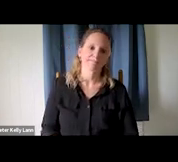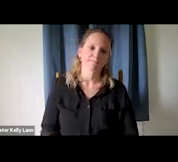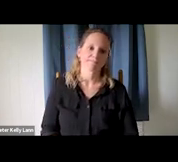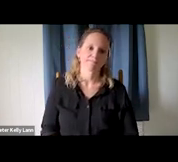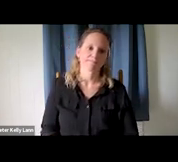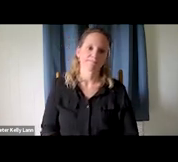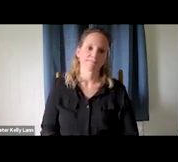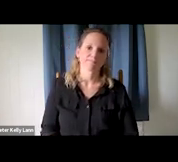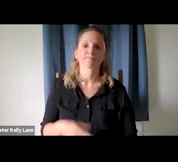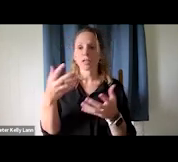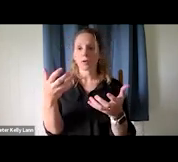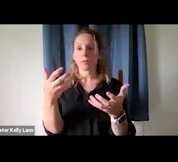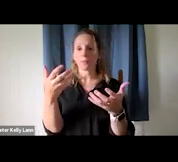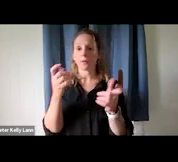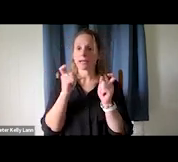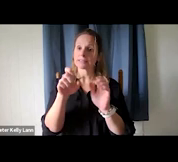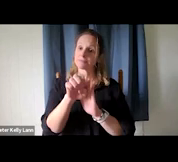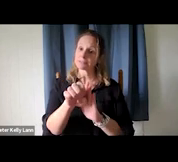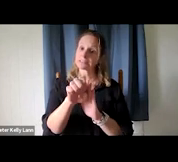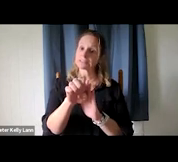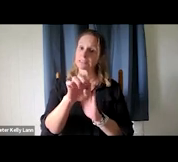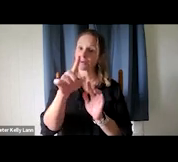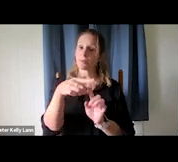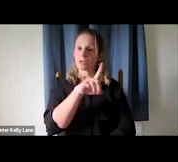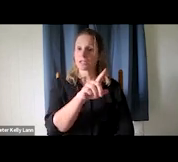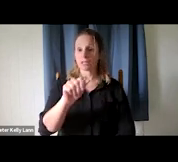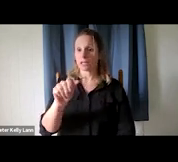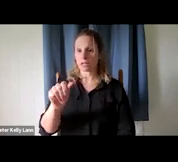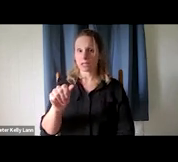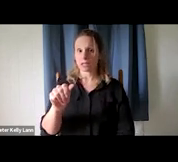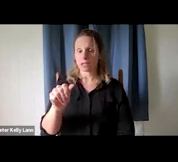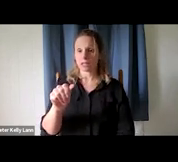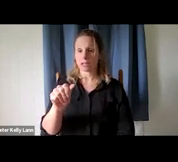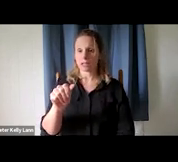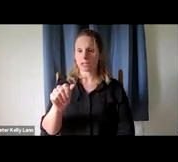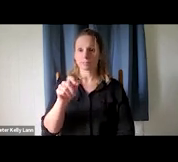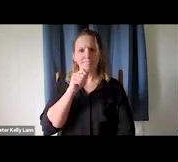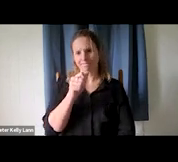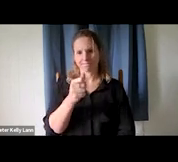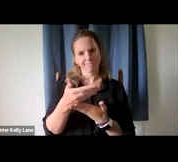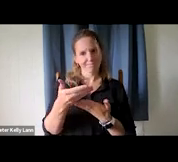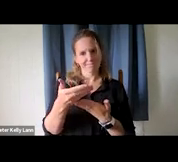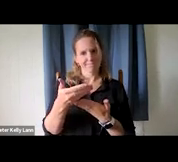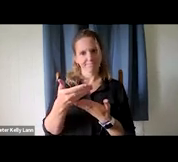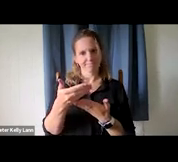So I wanted to give some examples of when DA&A is not material. More examples that were material.